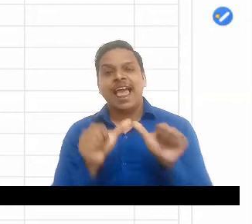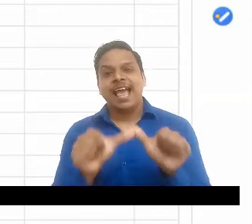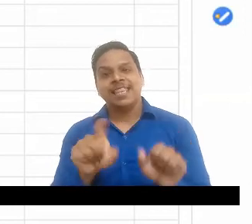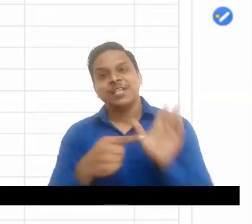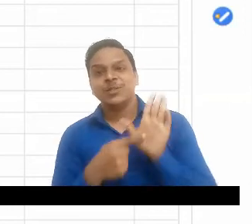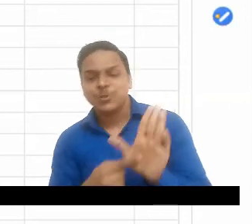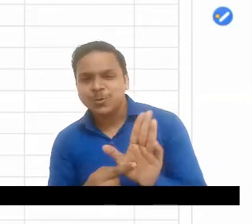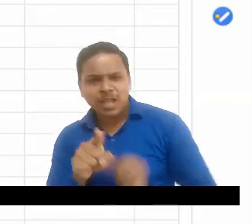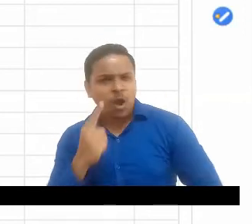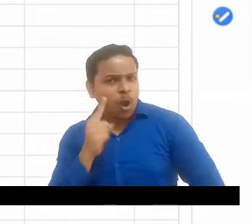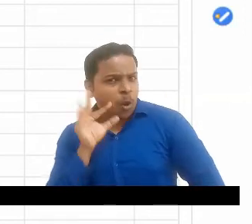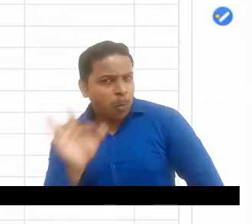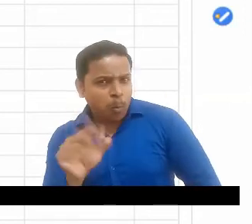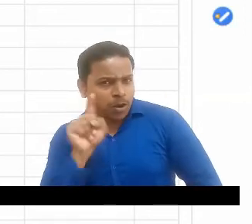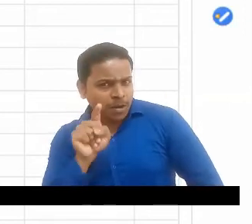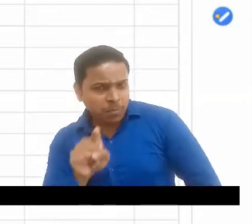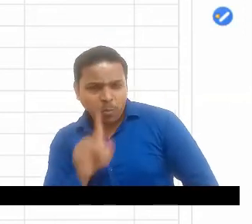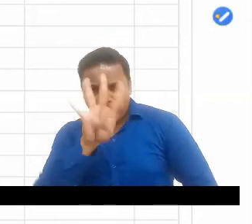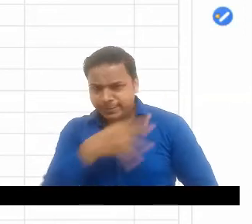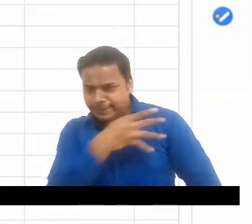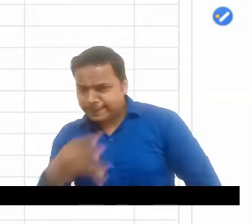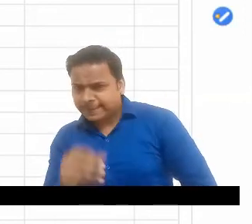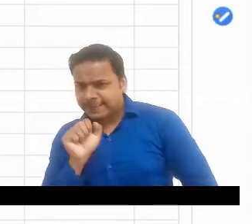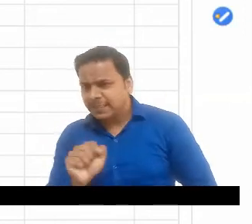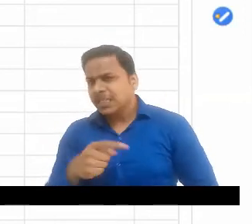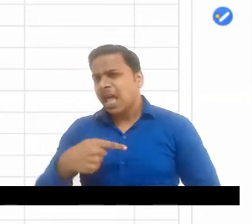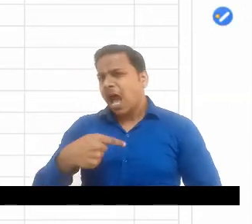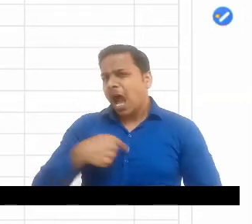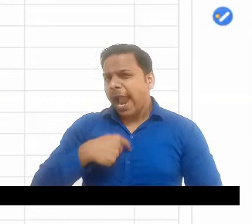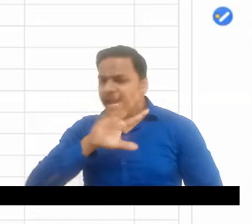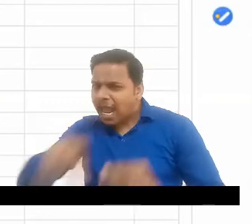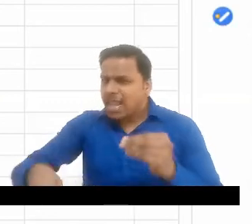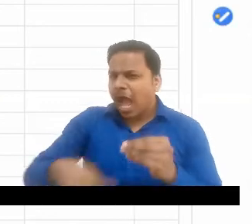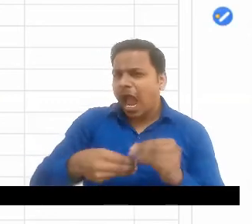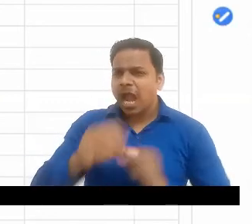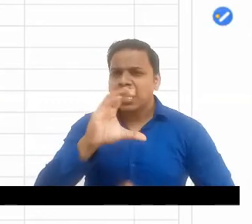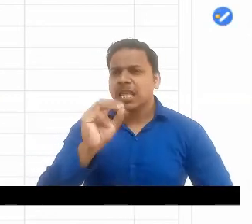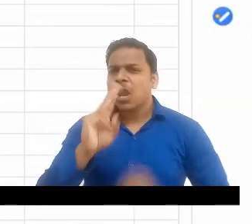The beauty of this Google Sheet is that I can actually go and add a Comment. So right